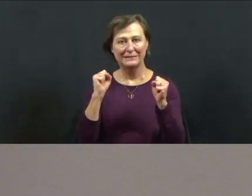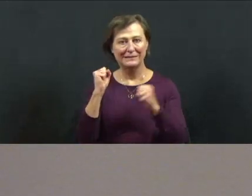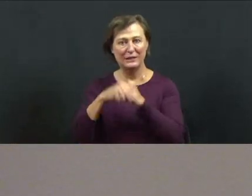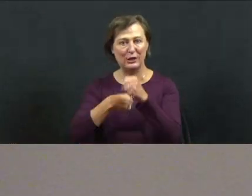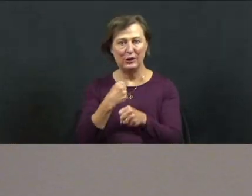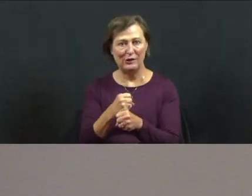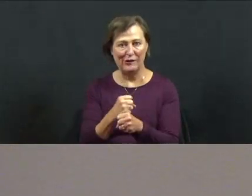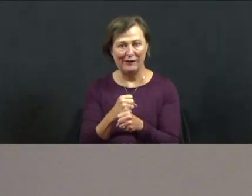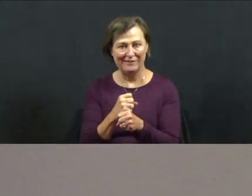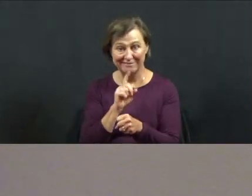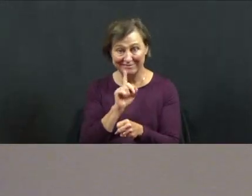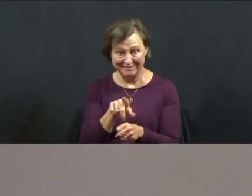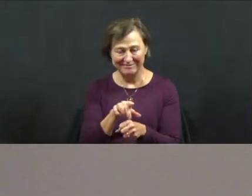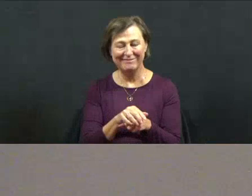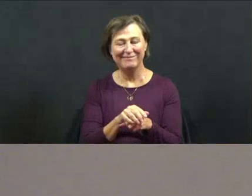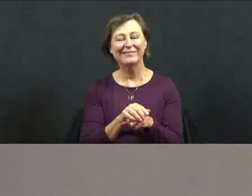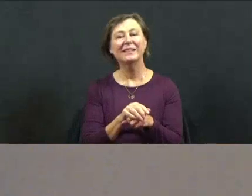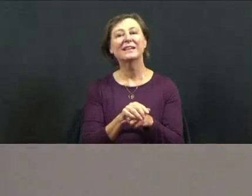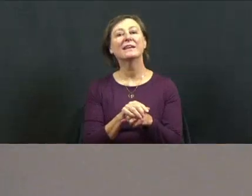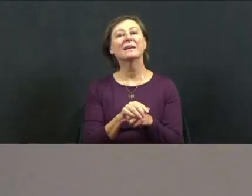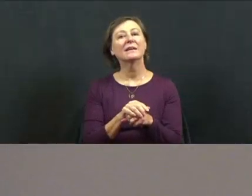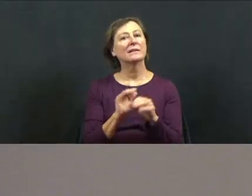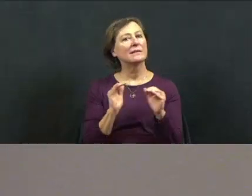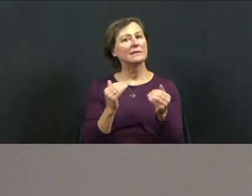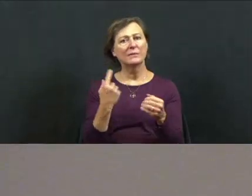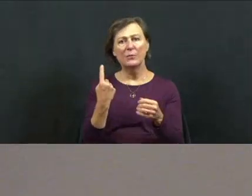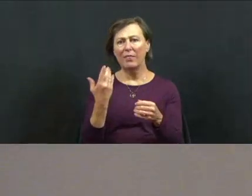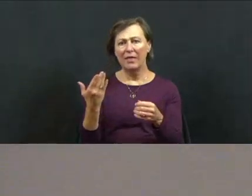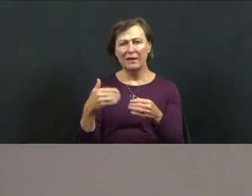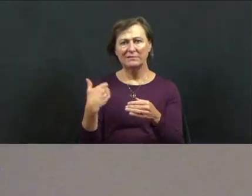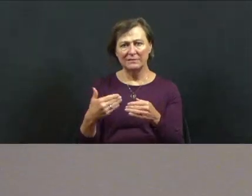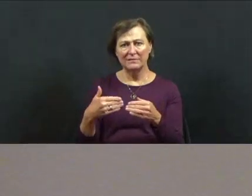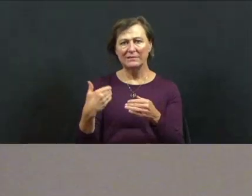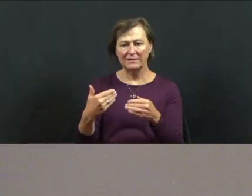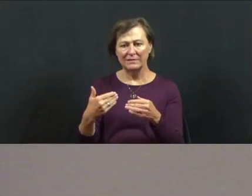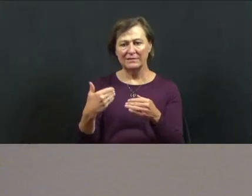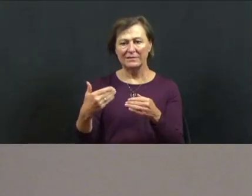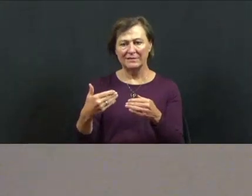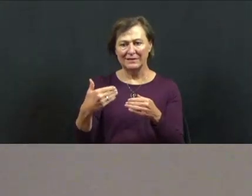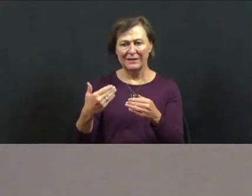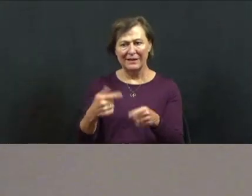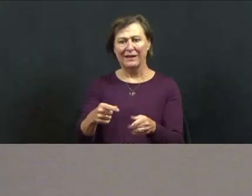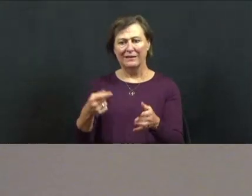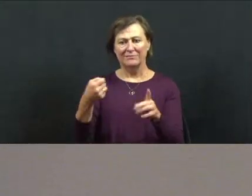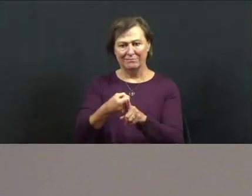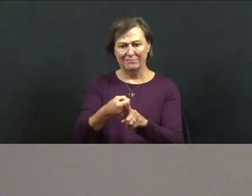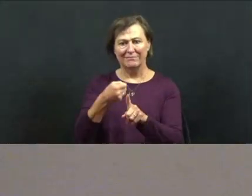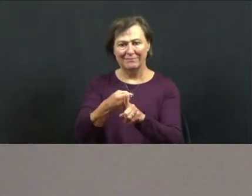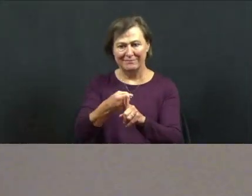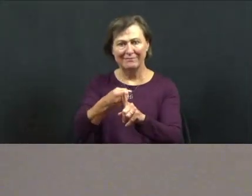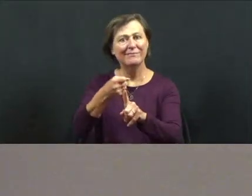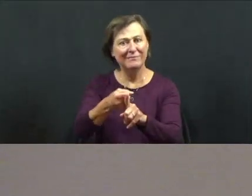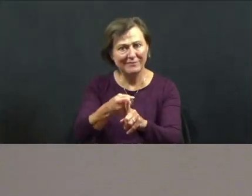It just seems like it's been one thing after another, so i feel so very